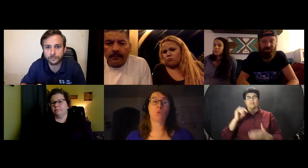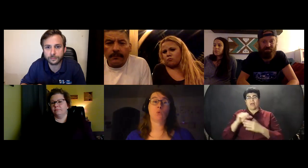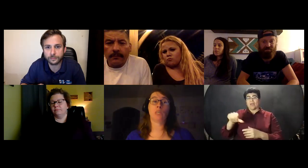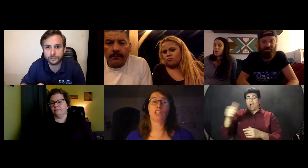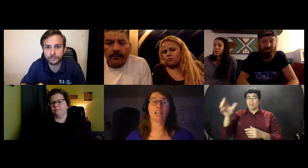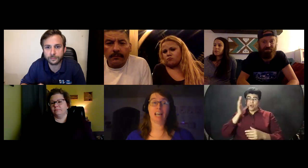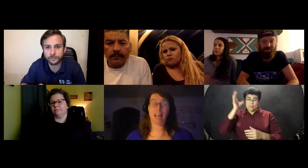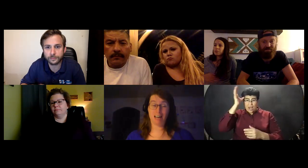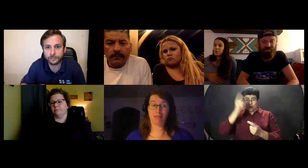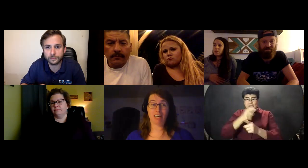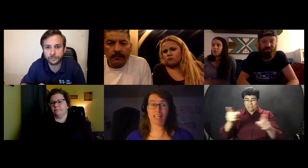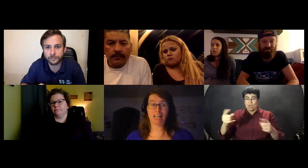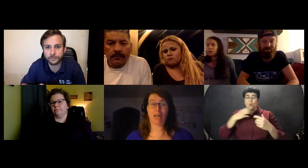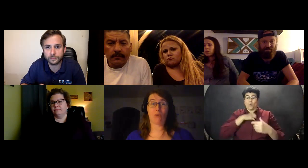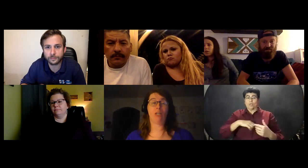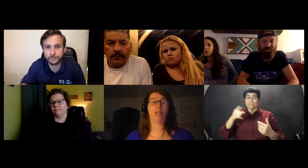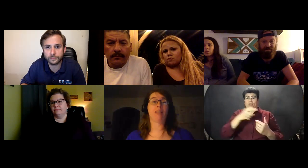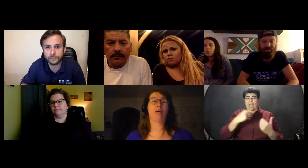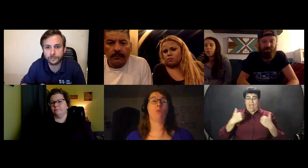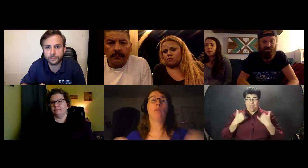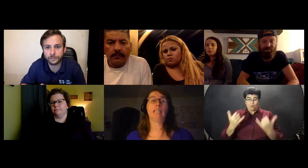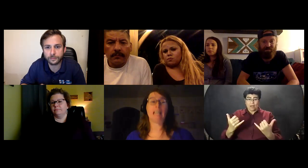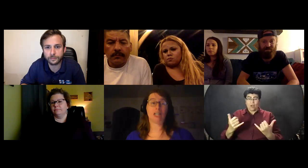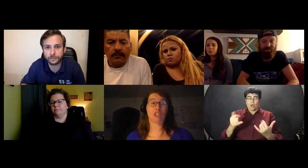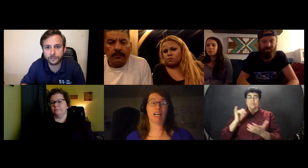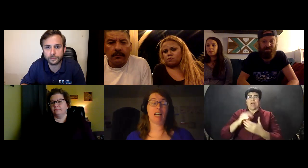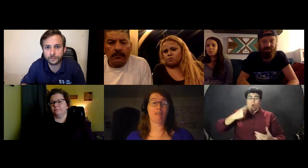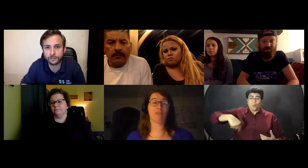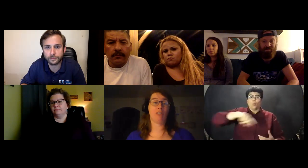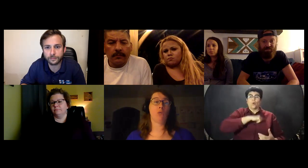wish they